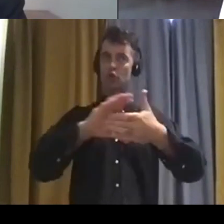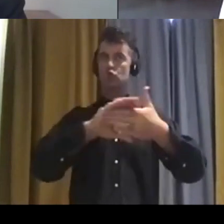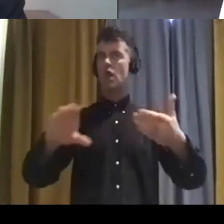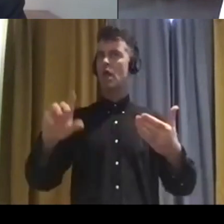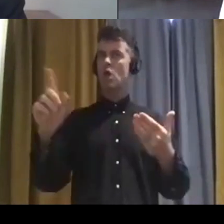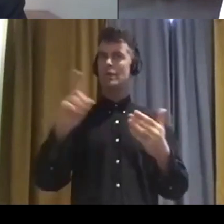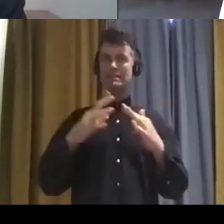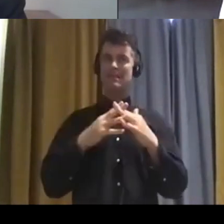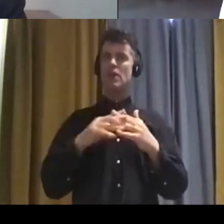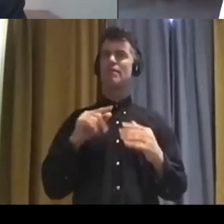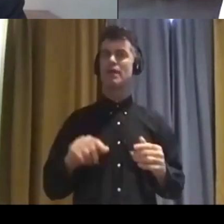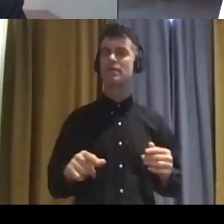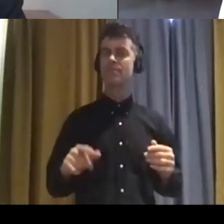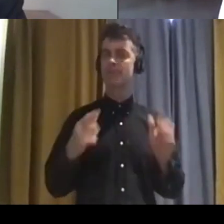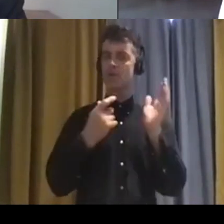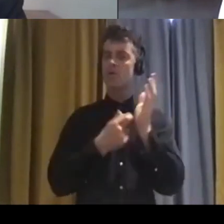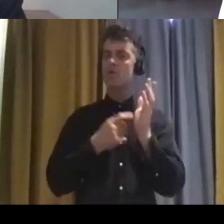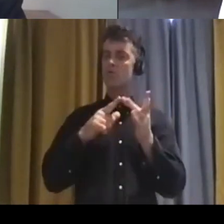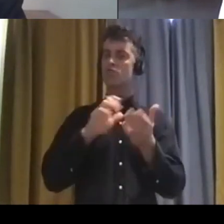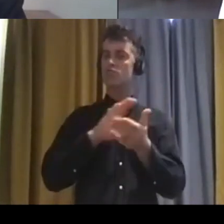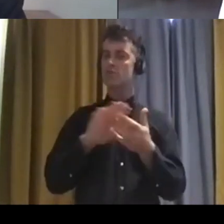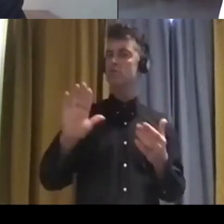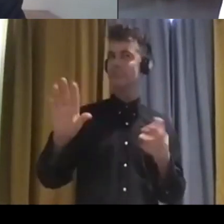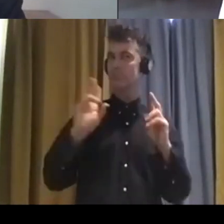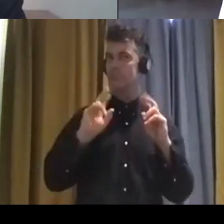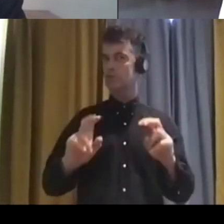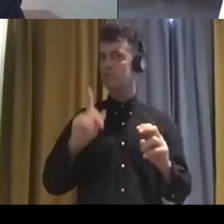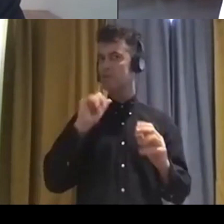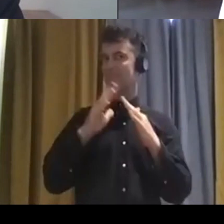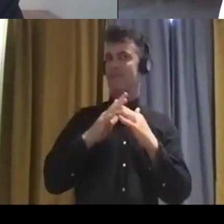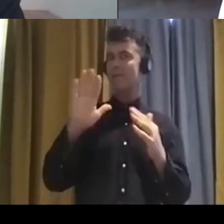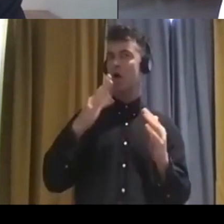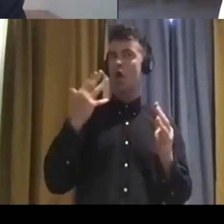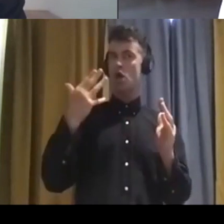Rich your research has shown that this is valued somewhere between 9 trillion US dollars